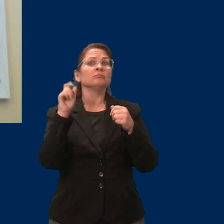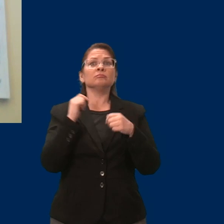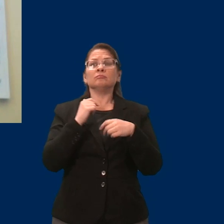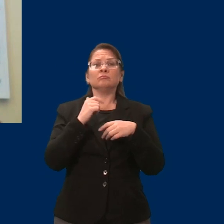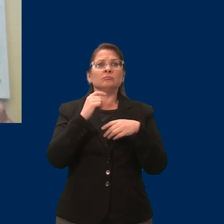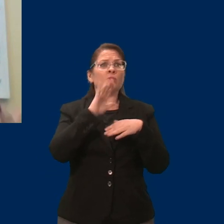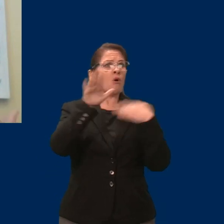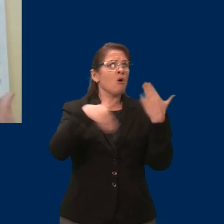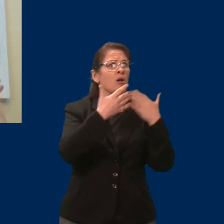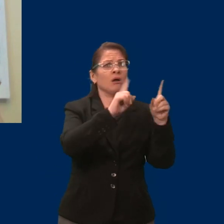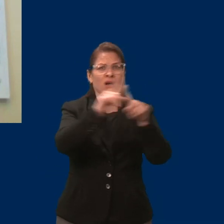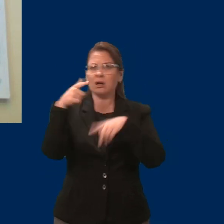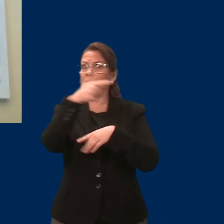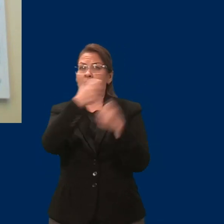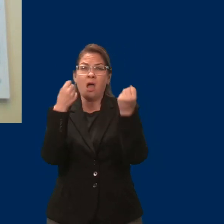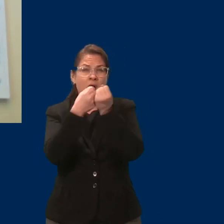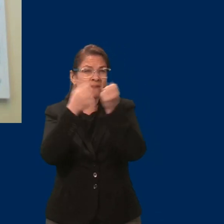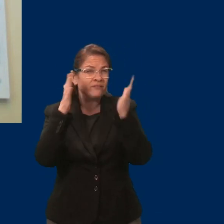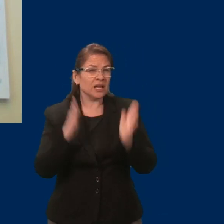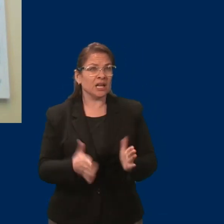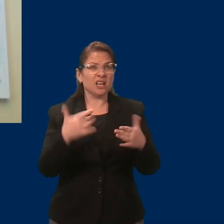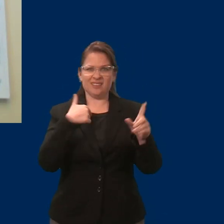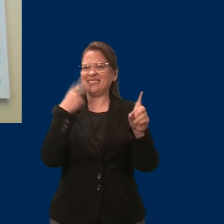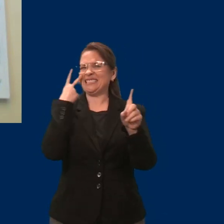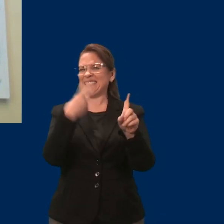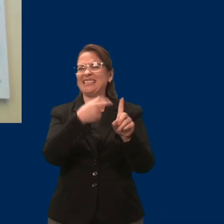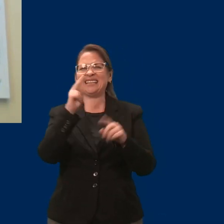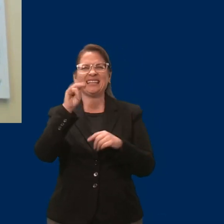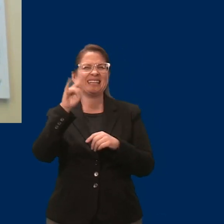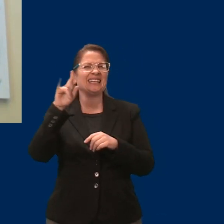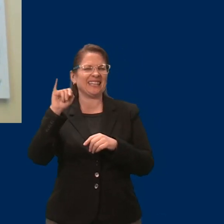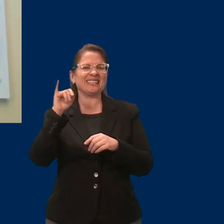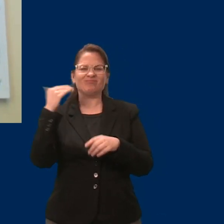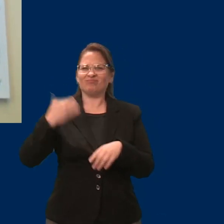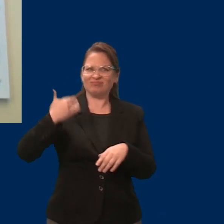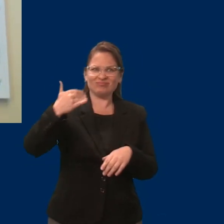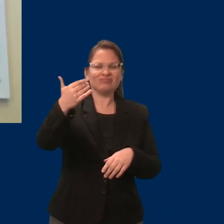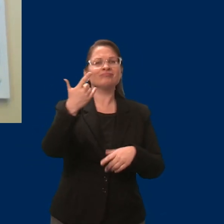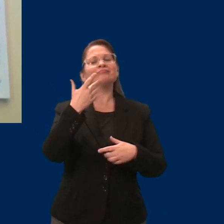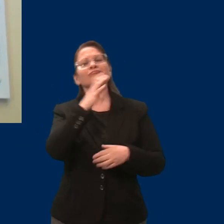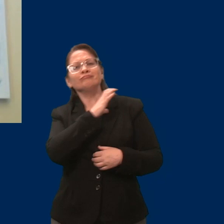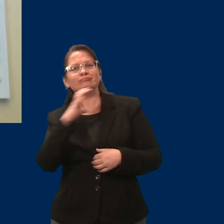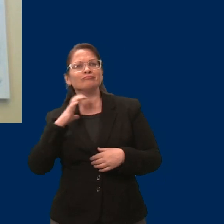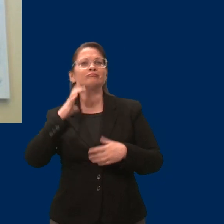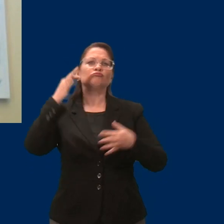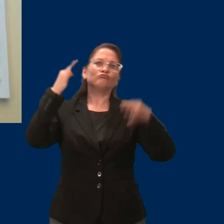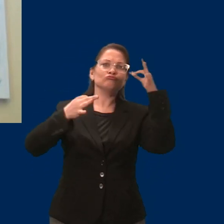I would see Nikki in committee hearings, and then as a legislator, and now as LG,